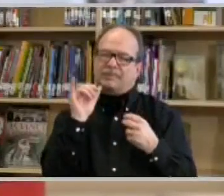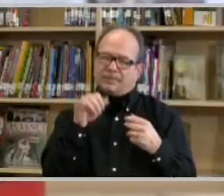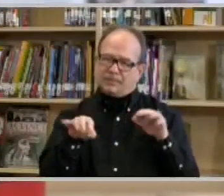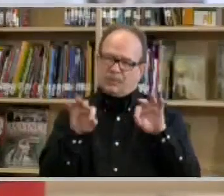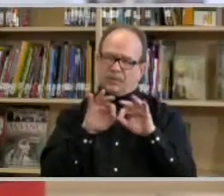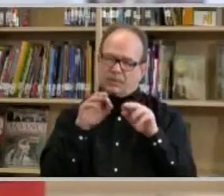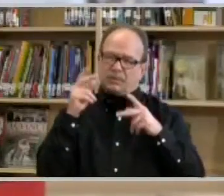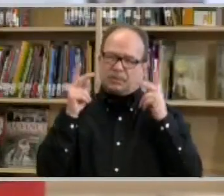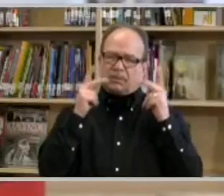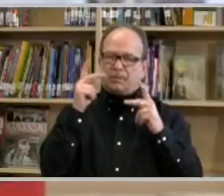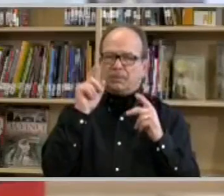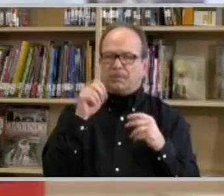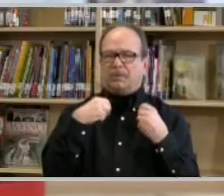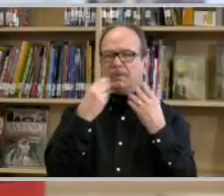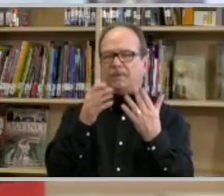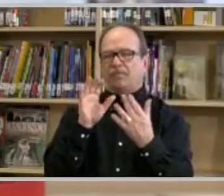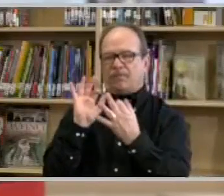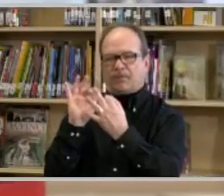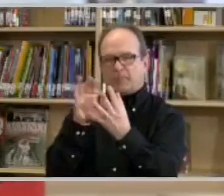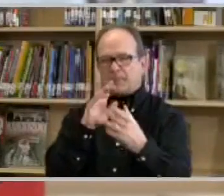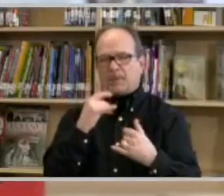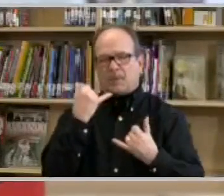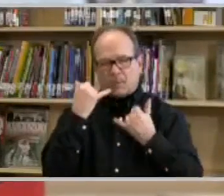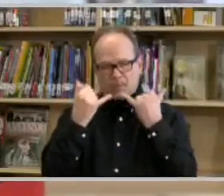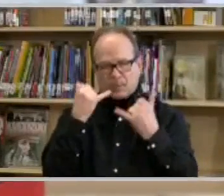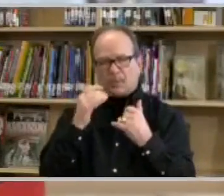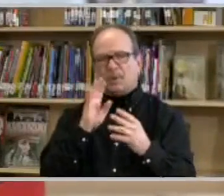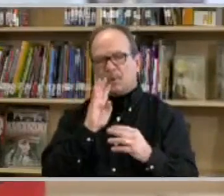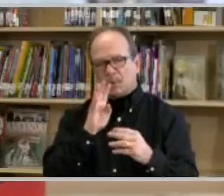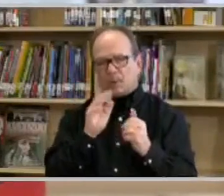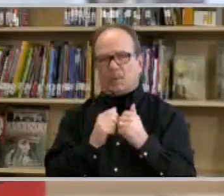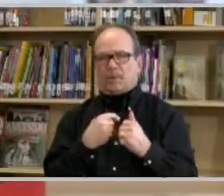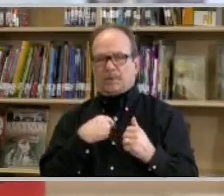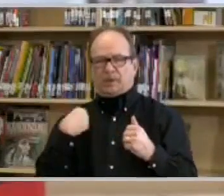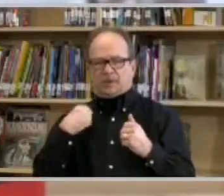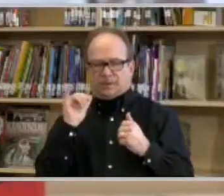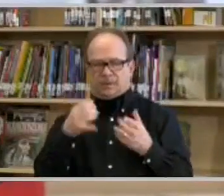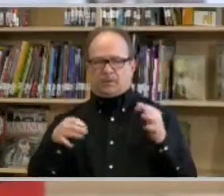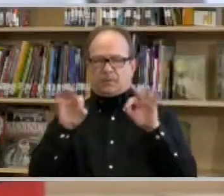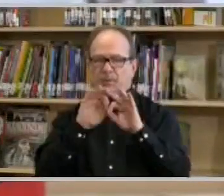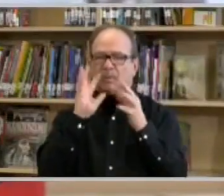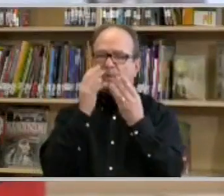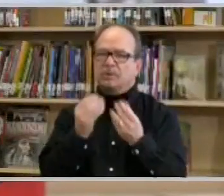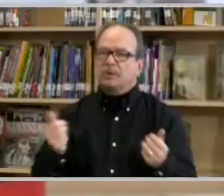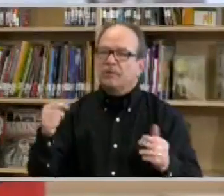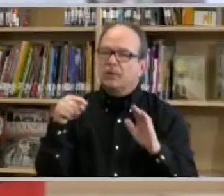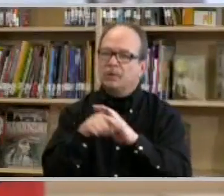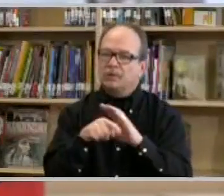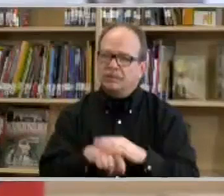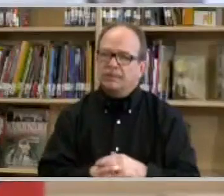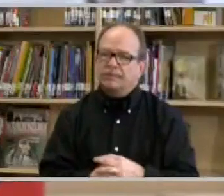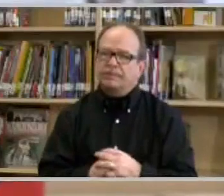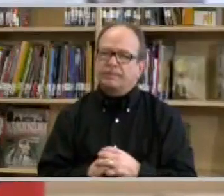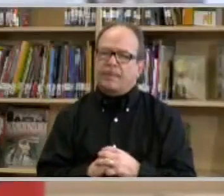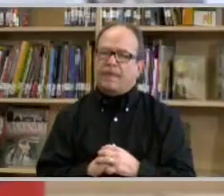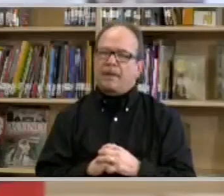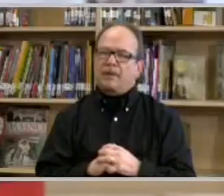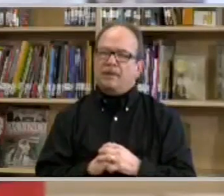FREQUENTLY PEOPLE GO TO THE POLICE WITH THE INFORMATION THEY NEED AND WE NEED COMMUNITY FEEDBACK TO SOLVE HOMICIDES IN OUR COMMUNITY, AND SO WE HAVE